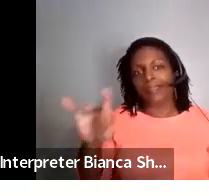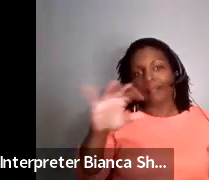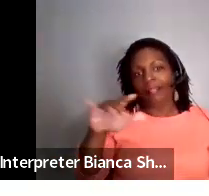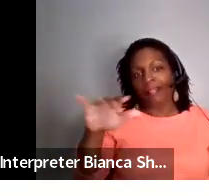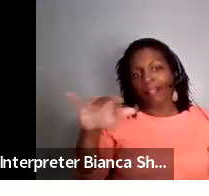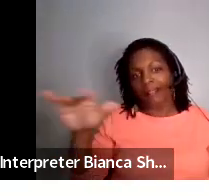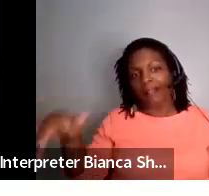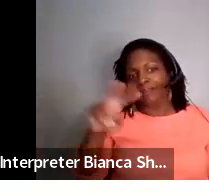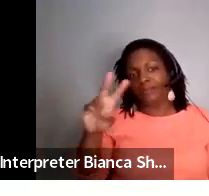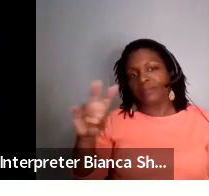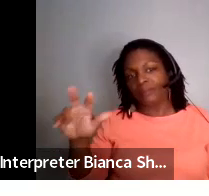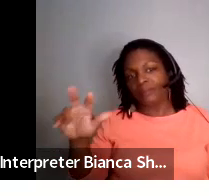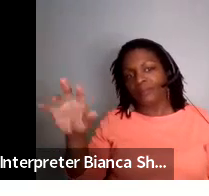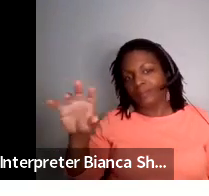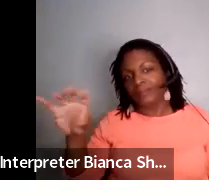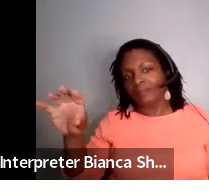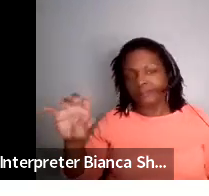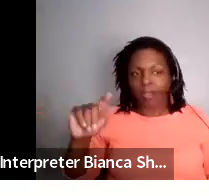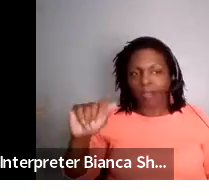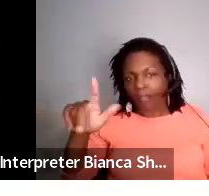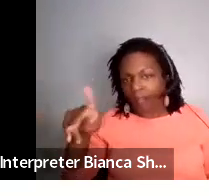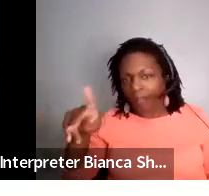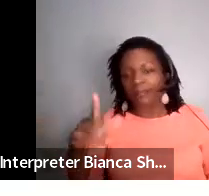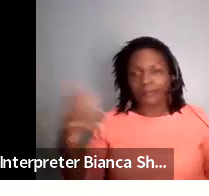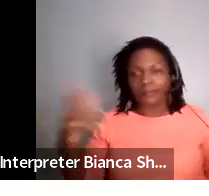been working in behavioral health for decades, and still could never remember.